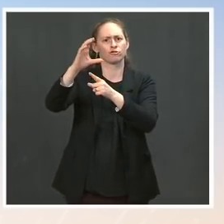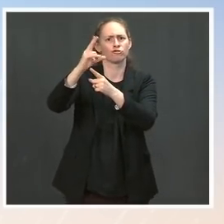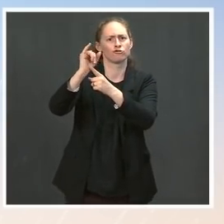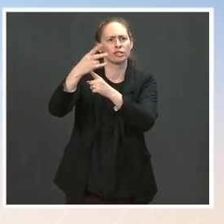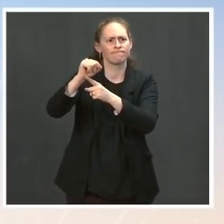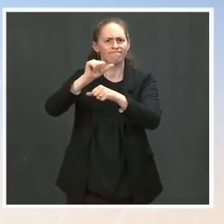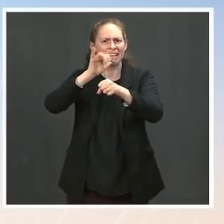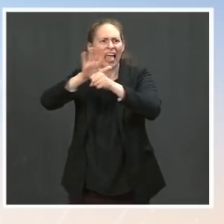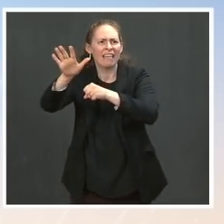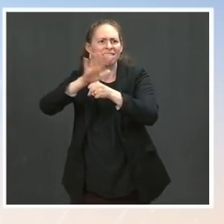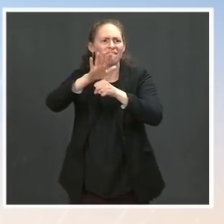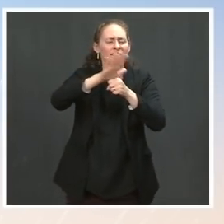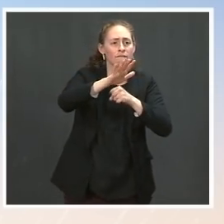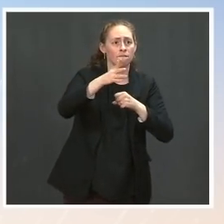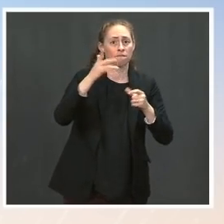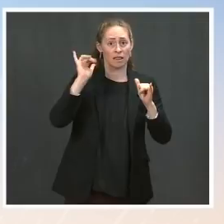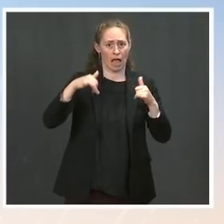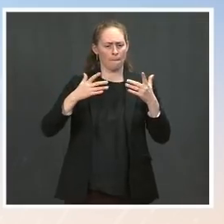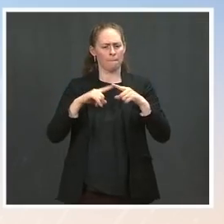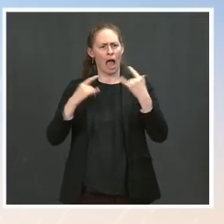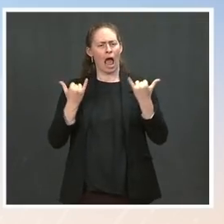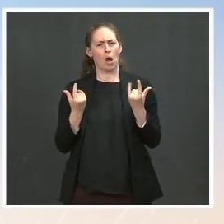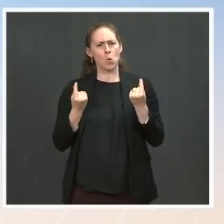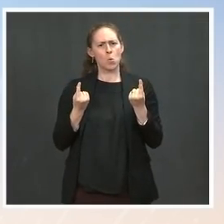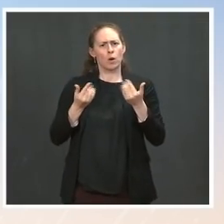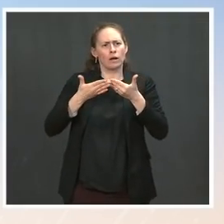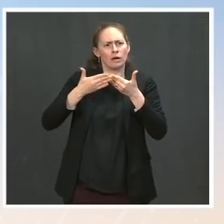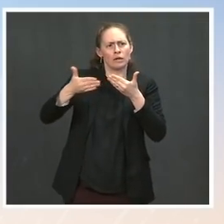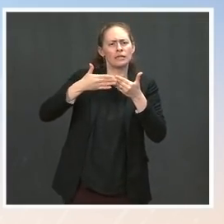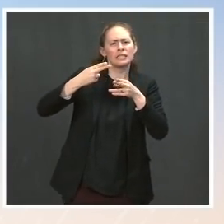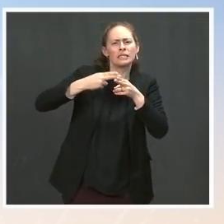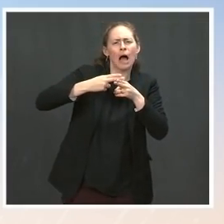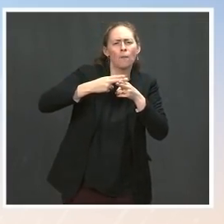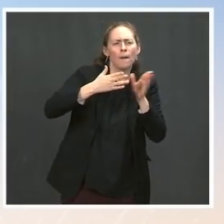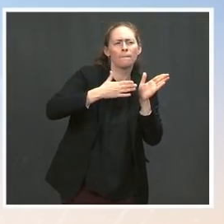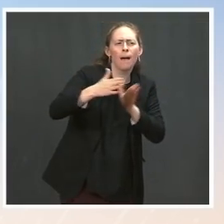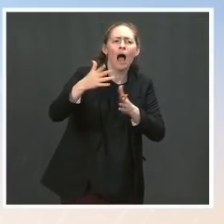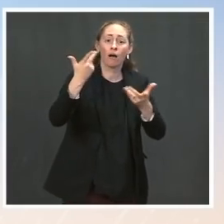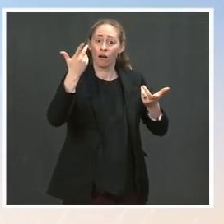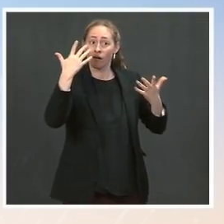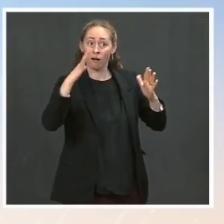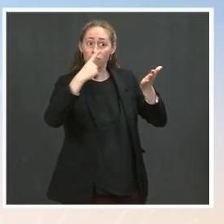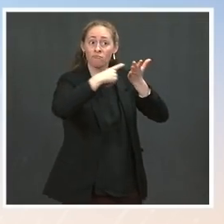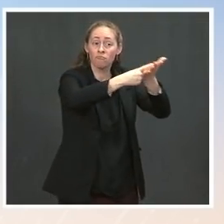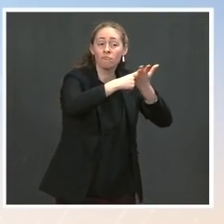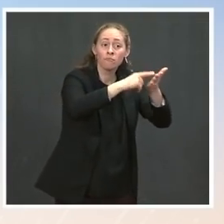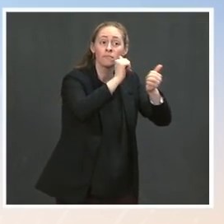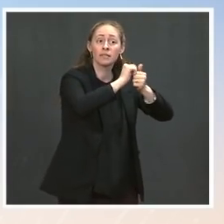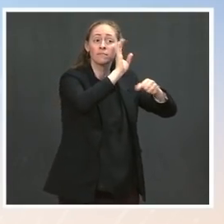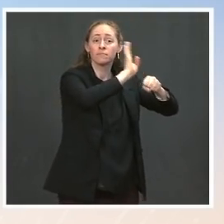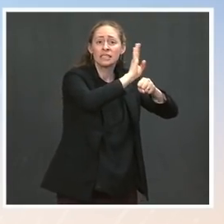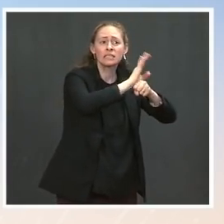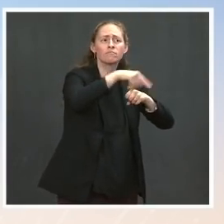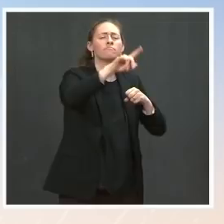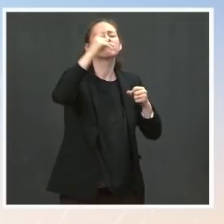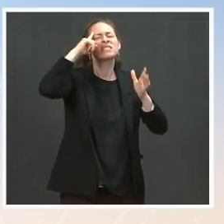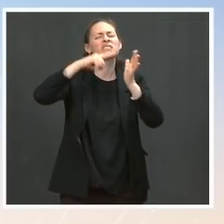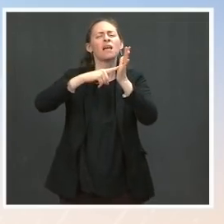The Press: -- any -- any conversations, perhaps with chip manufacturers -- like, for example, Samsung -- to prioritize U.S. orders for automakers?